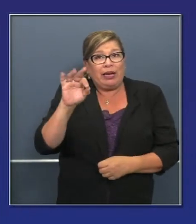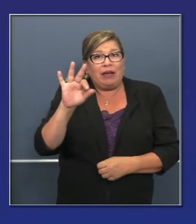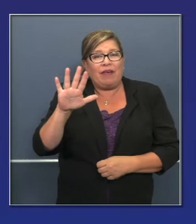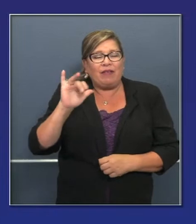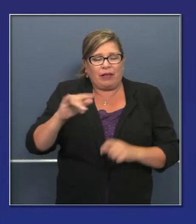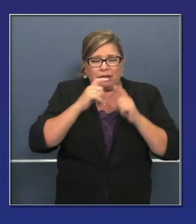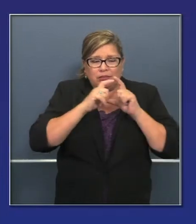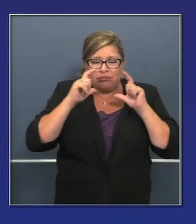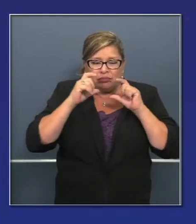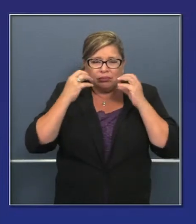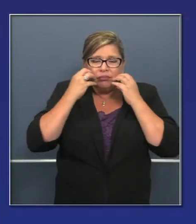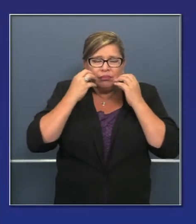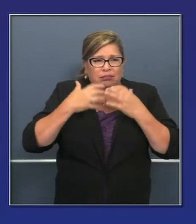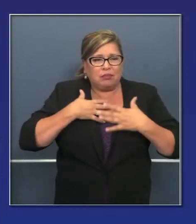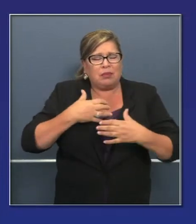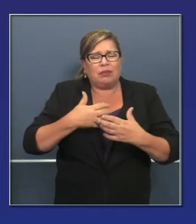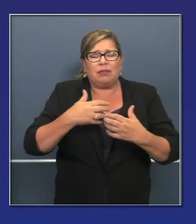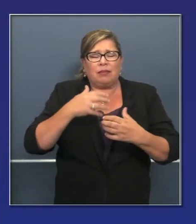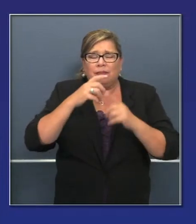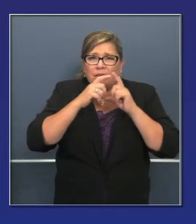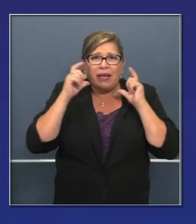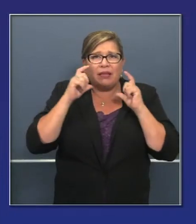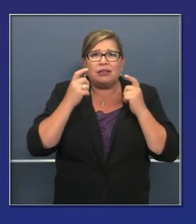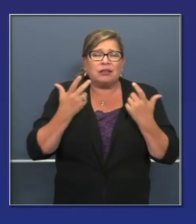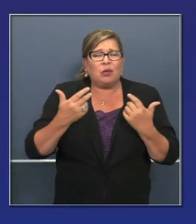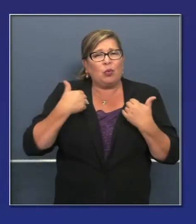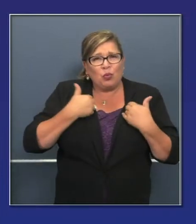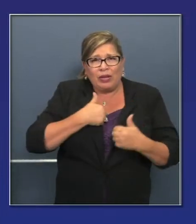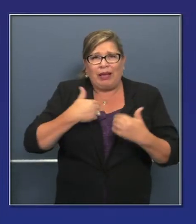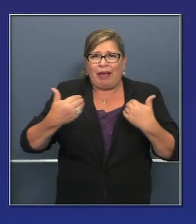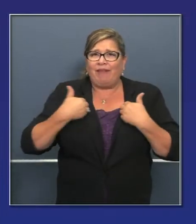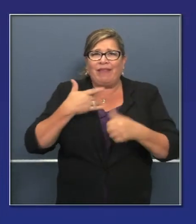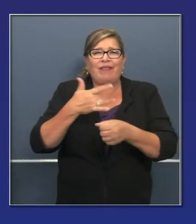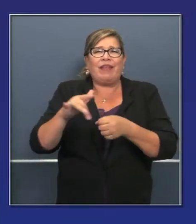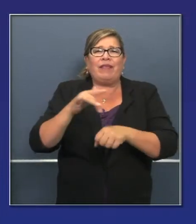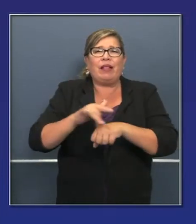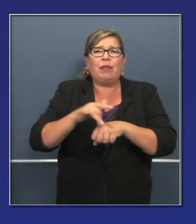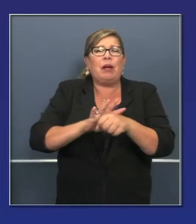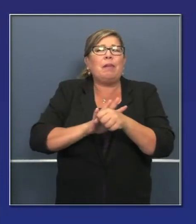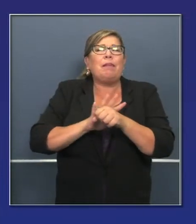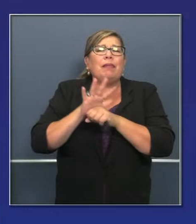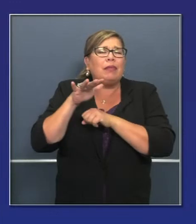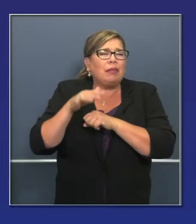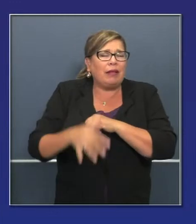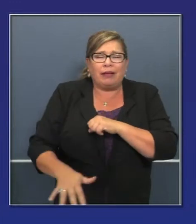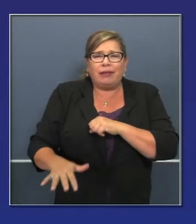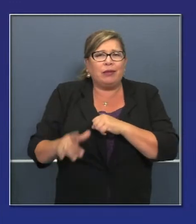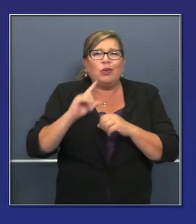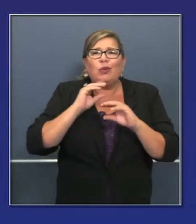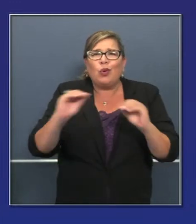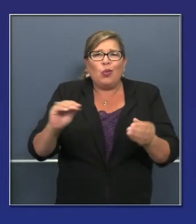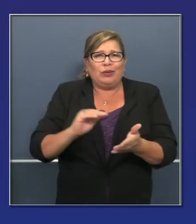in there's no excuse to wearing a face covering you can make these at home and I encourage you